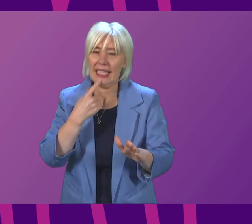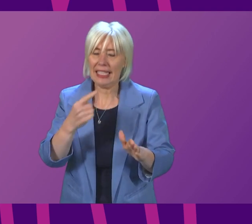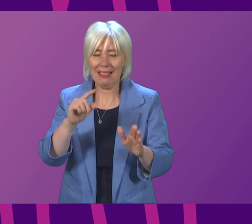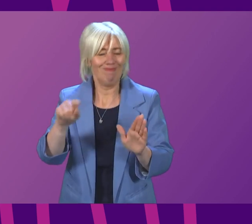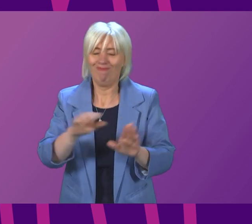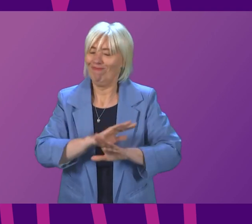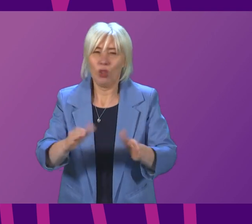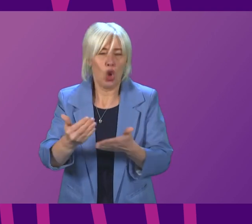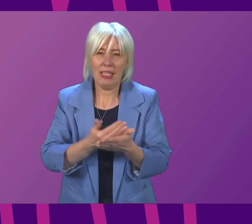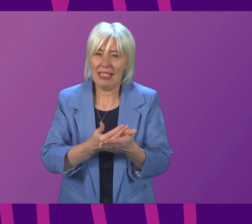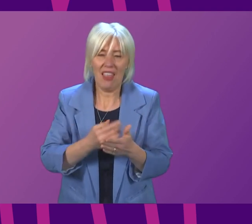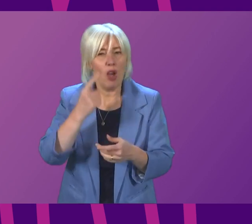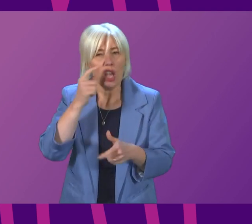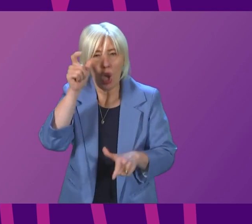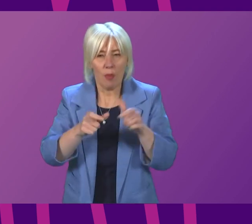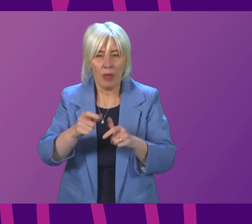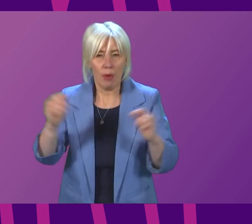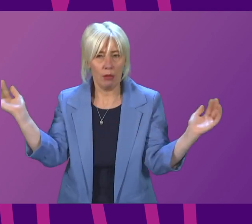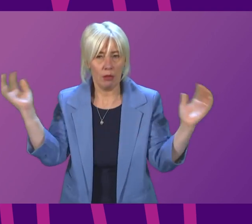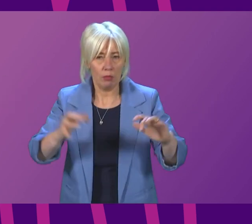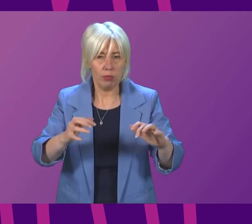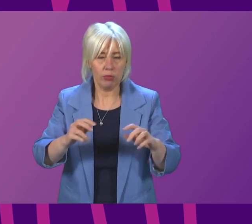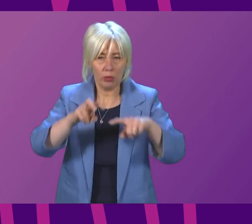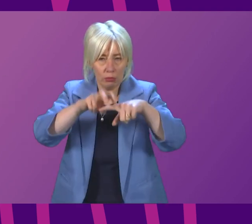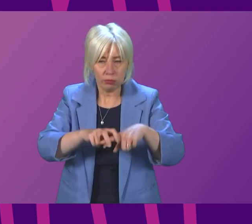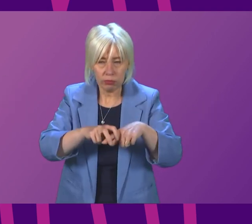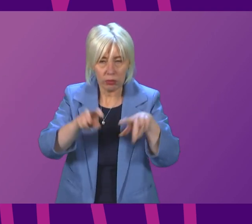young people to come together to sit exams in the traditional way, we will go back to